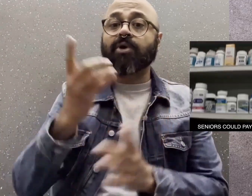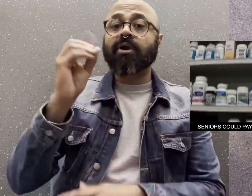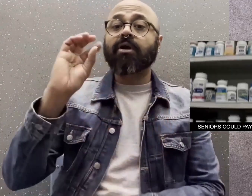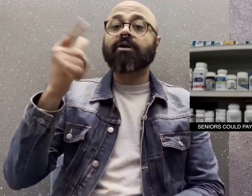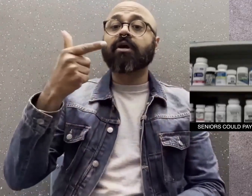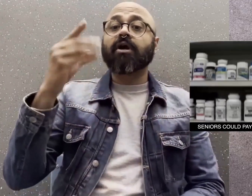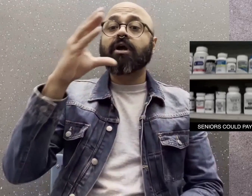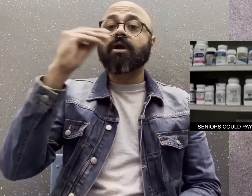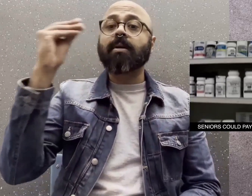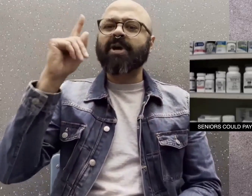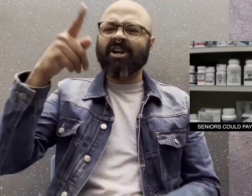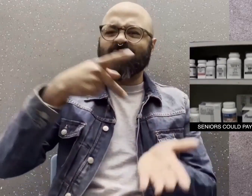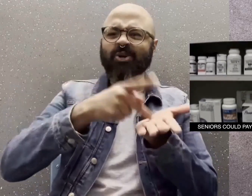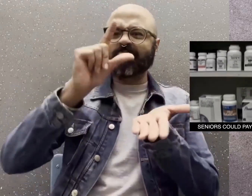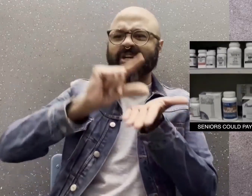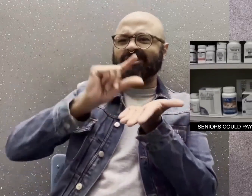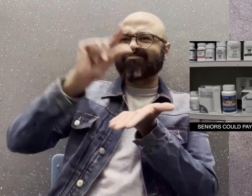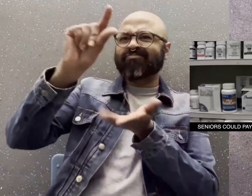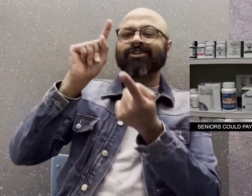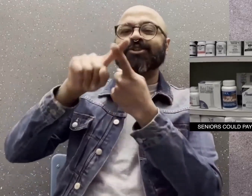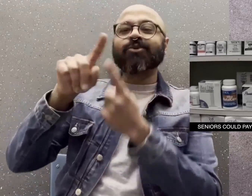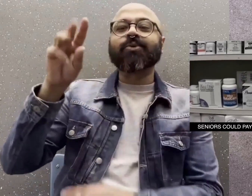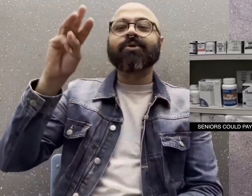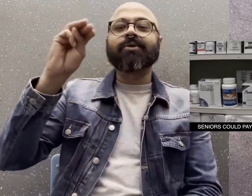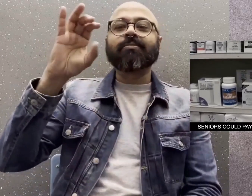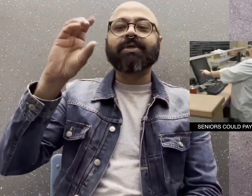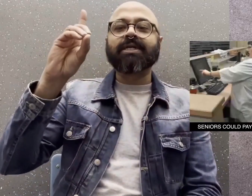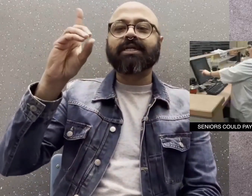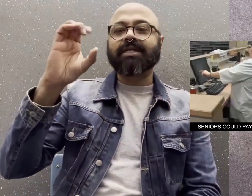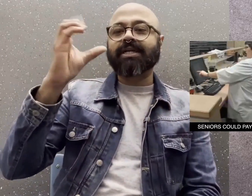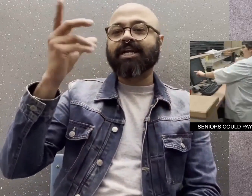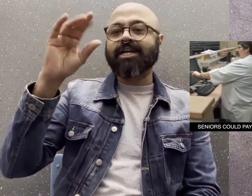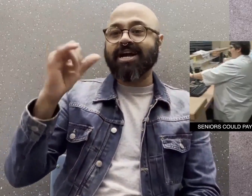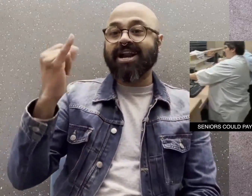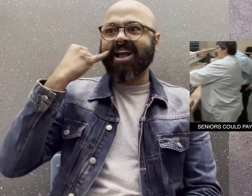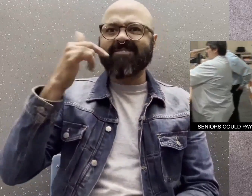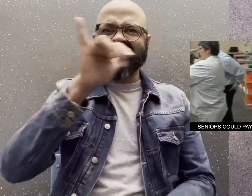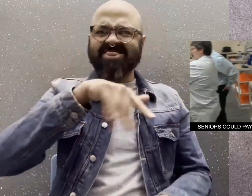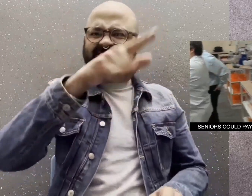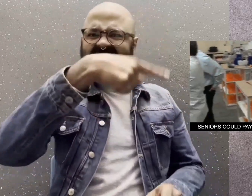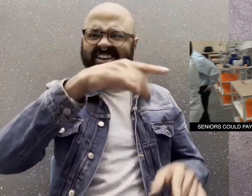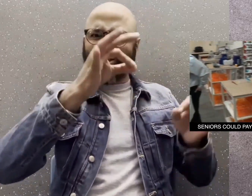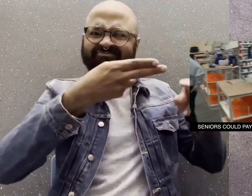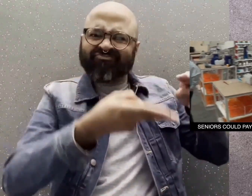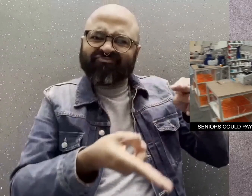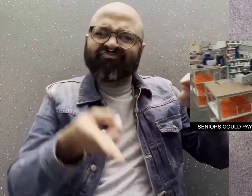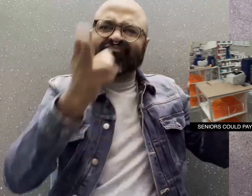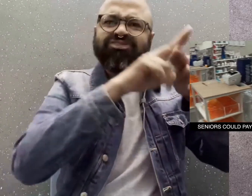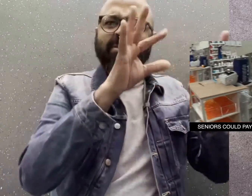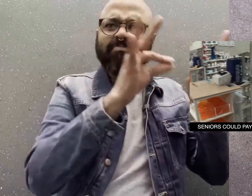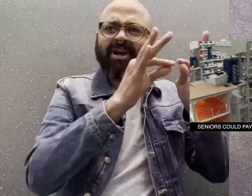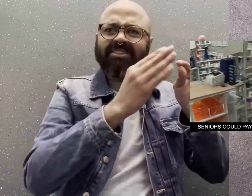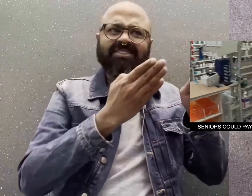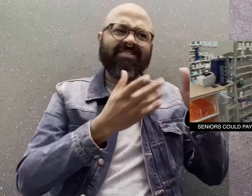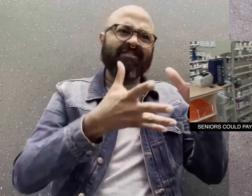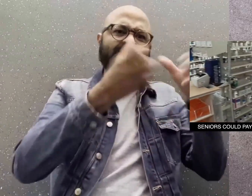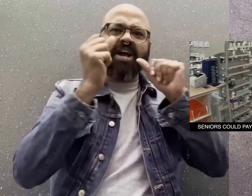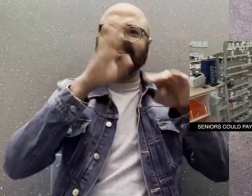It requires drug companies to pay a rebate to Medicare If they raise their prices faster than inflation.